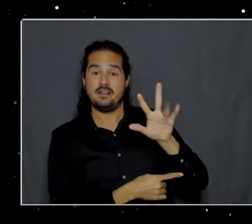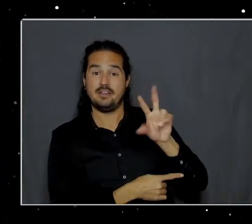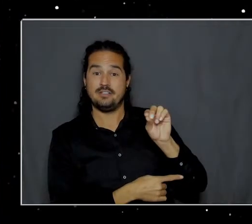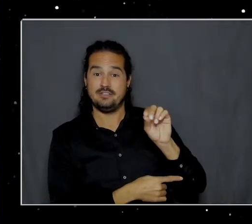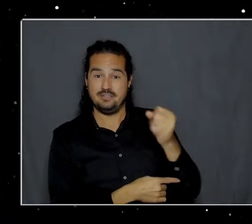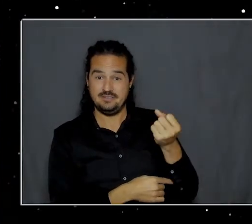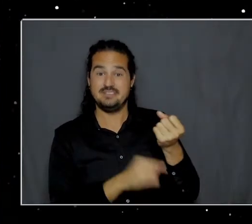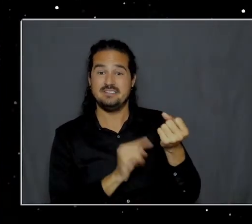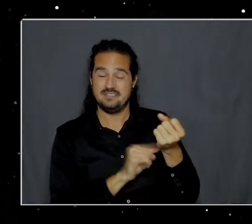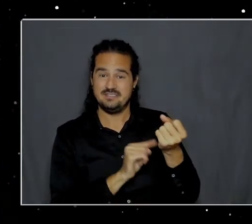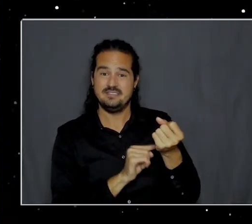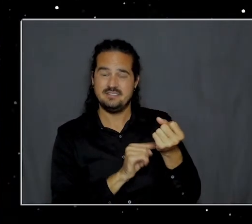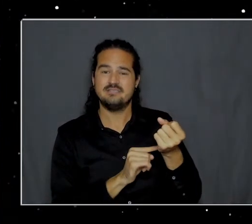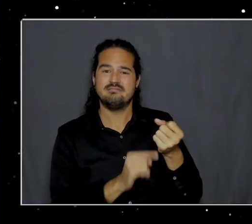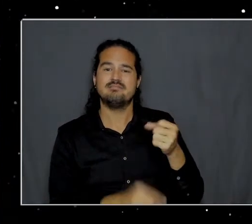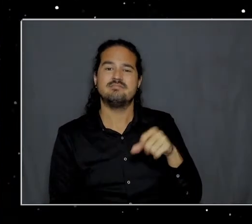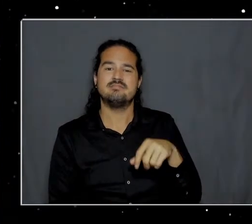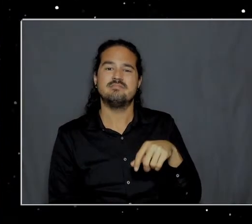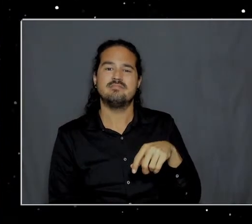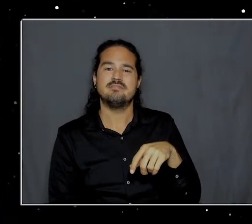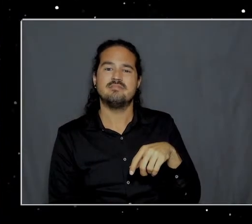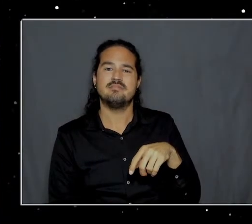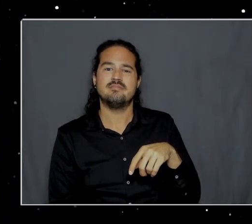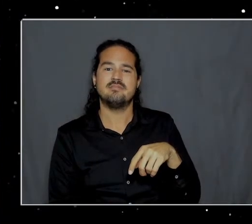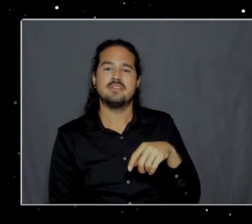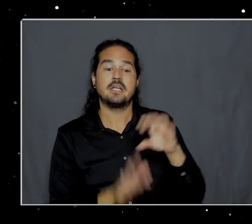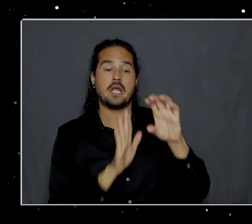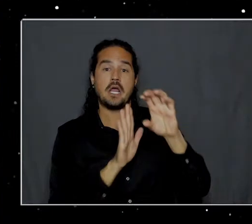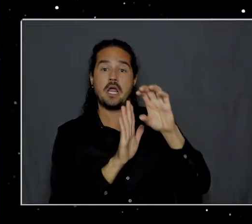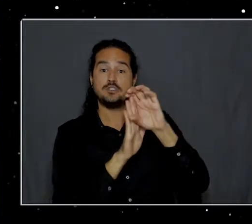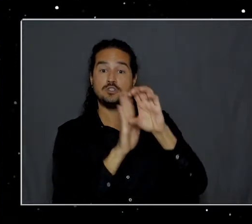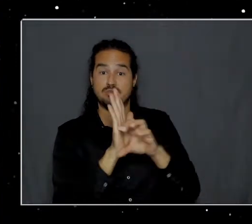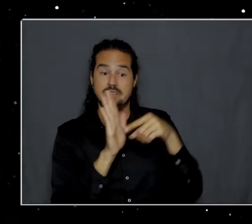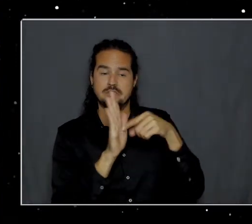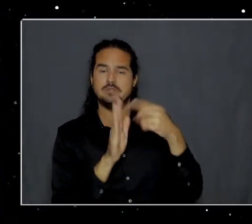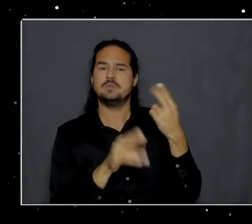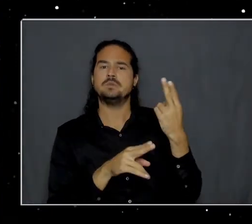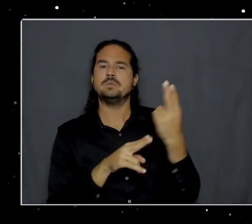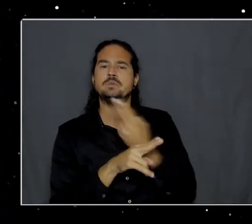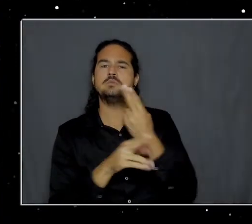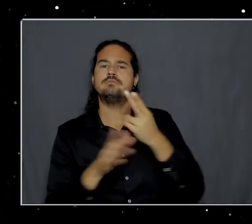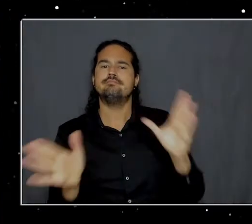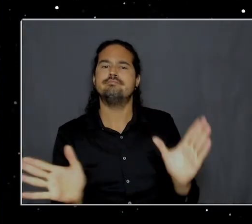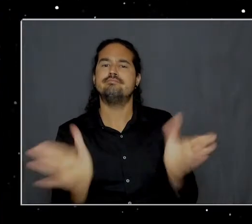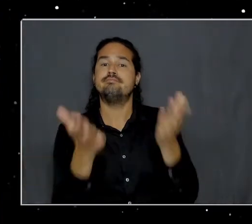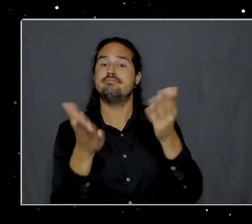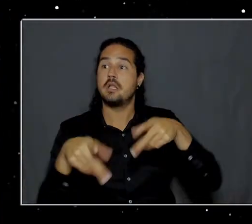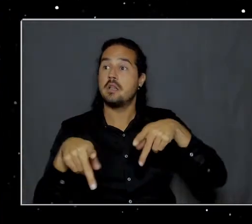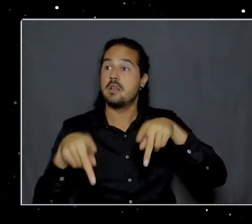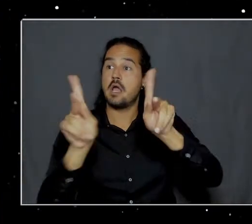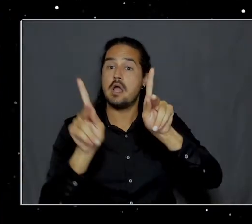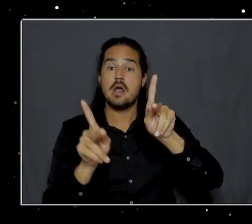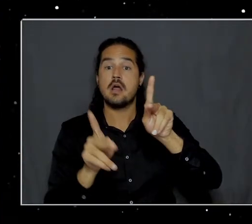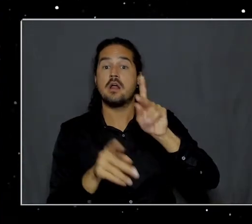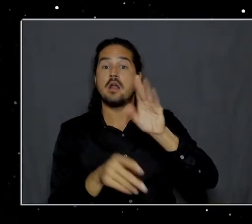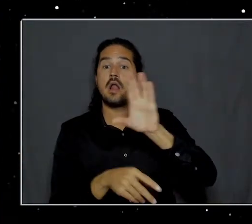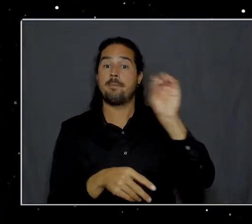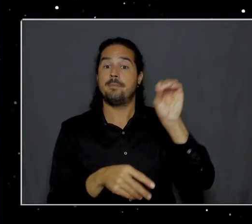AMENDMENT HAS BEEN USED ALMOST